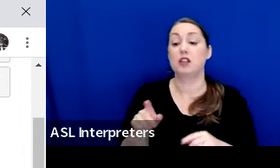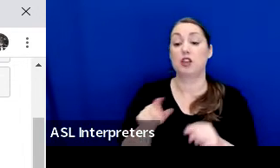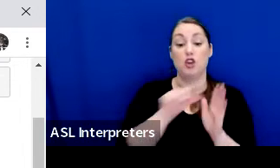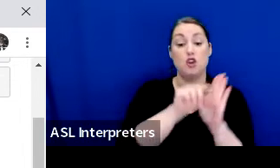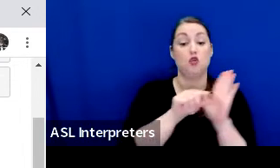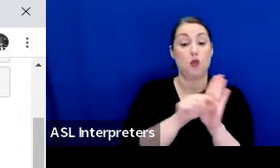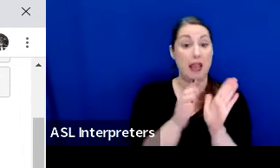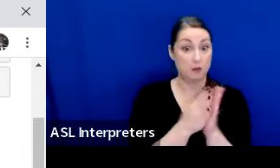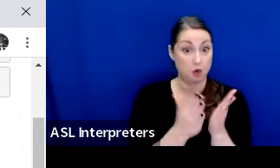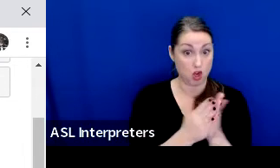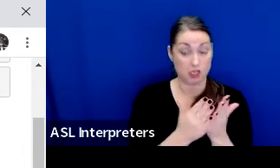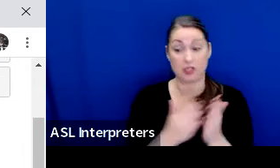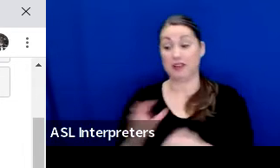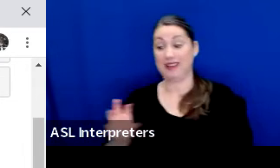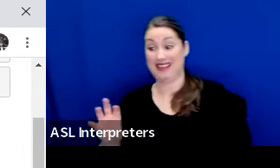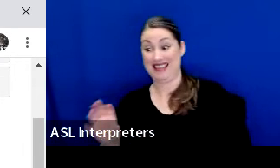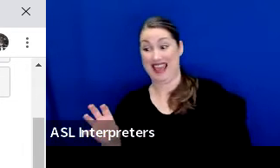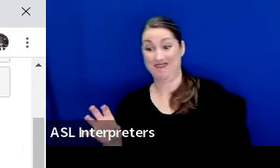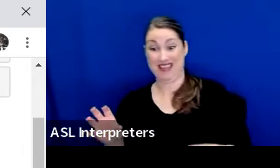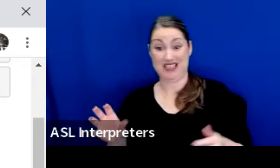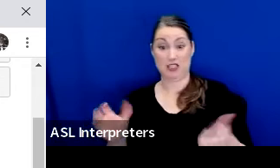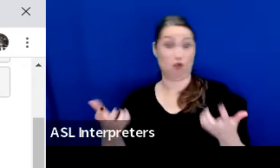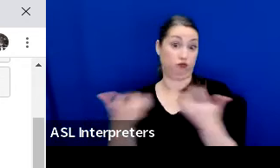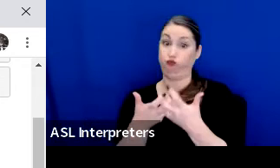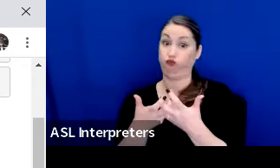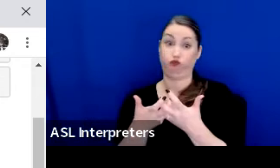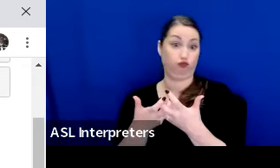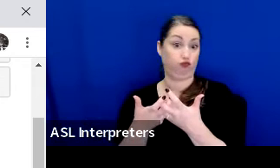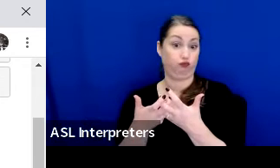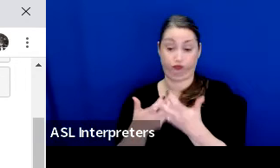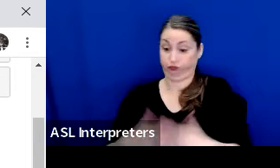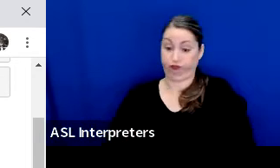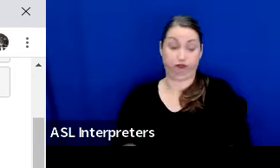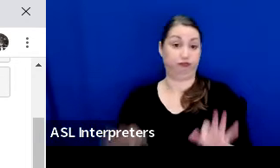So my mouth and mouth will grade it, and then it will automatically